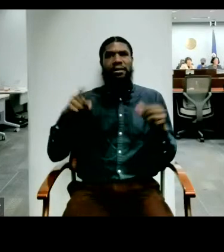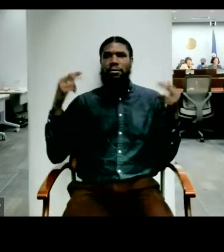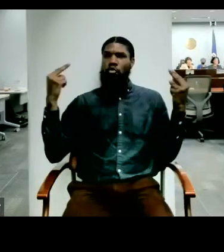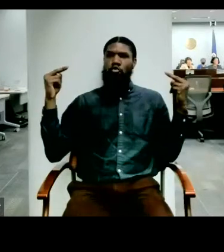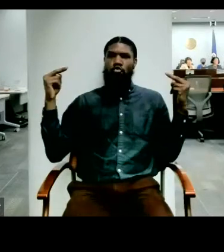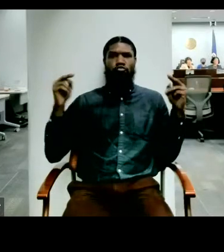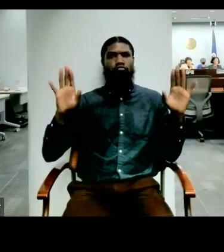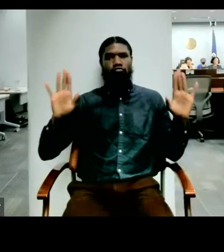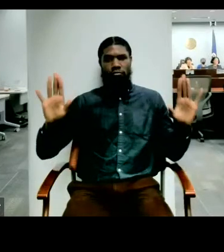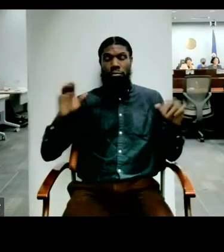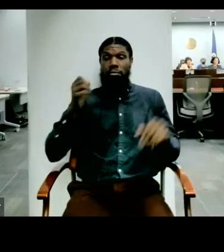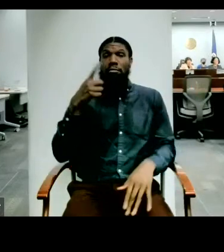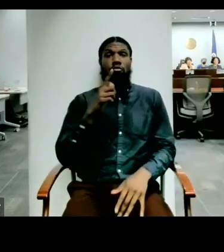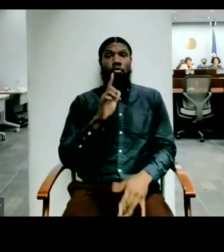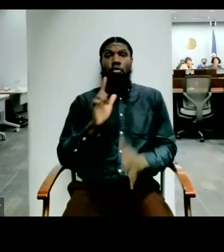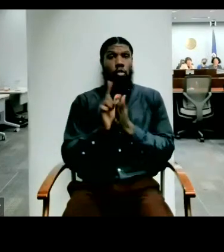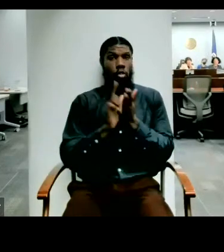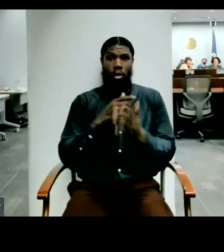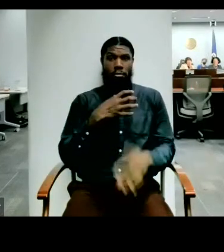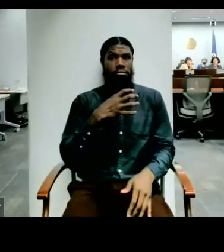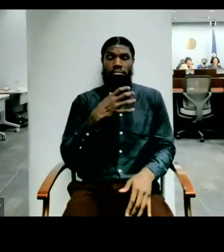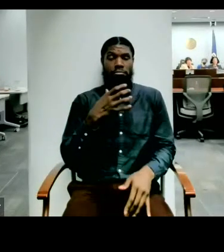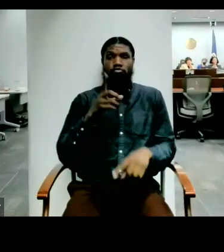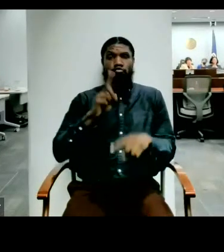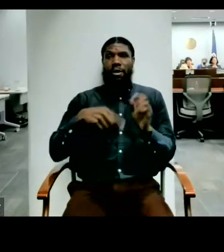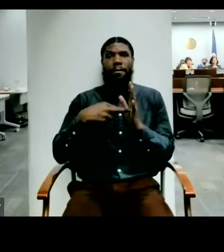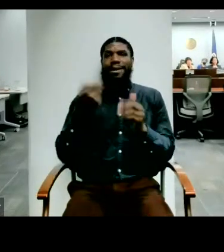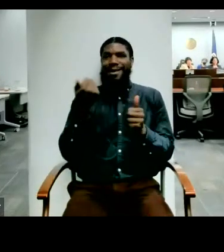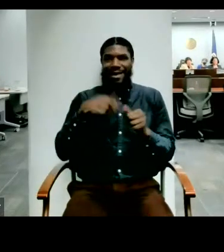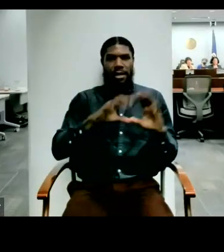Law enforcement, not representing any particular party. I think in the last